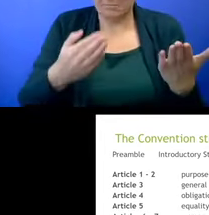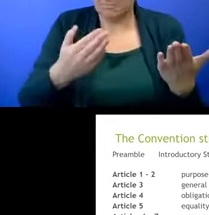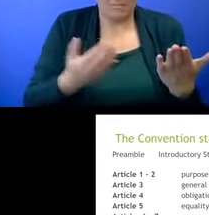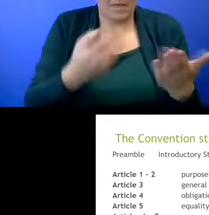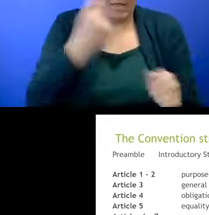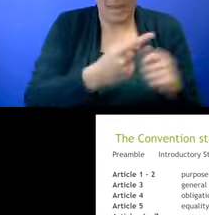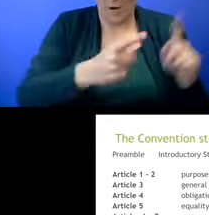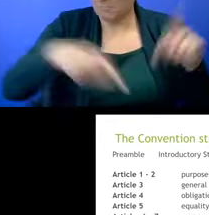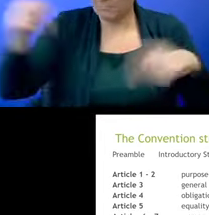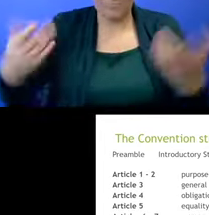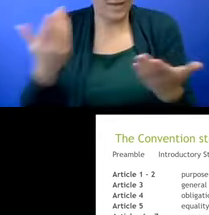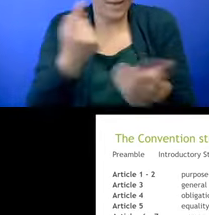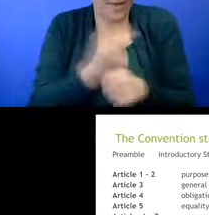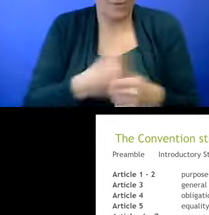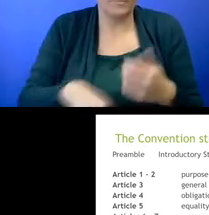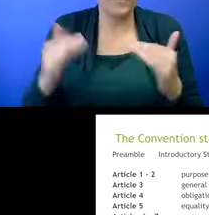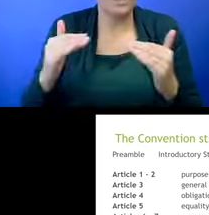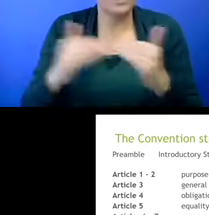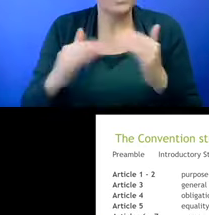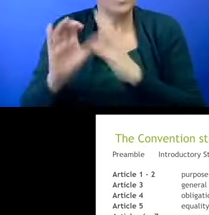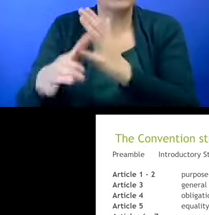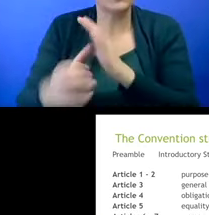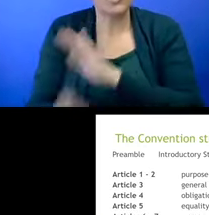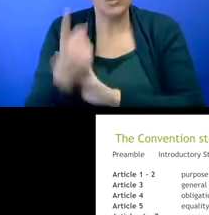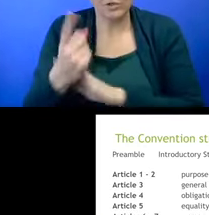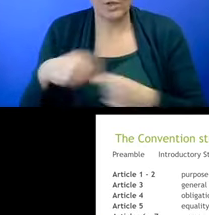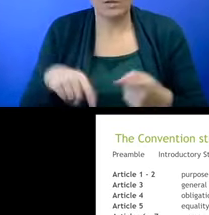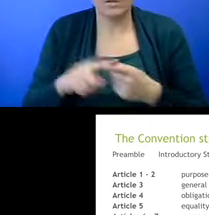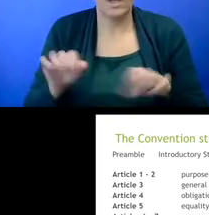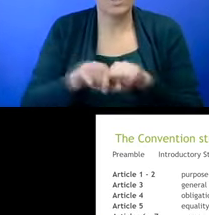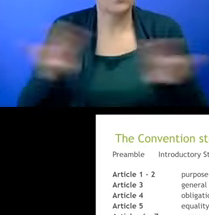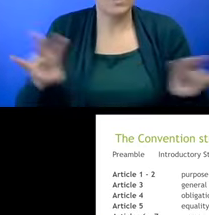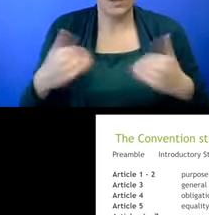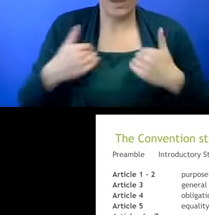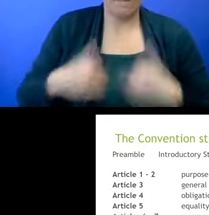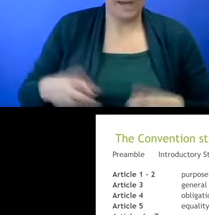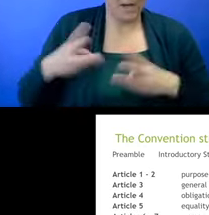equality of opportunity; equality between men and women;